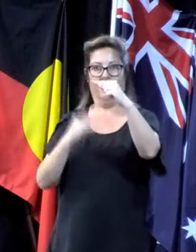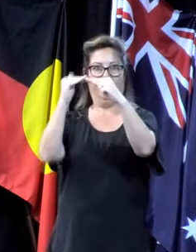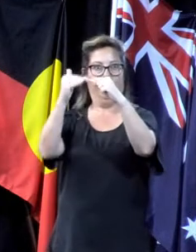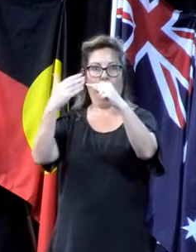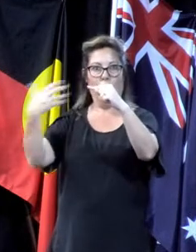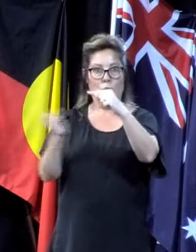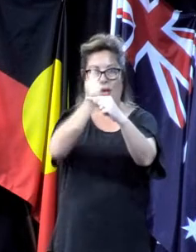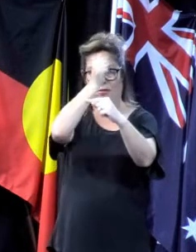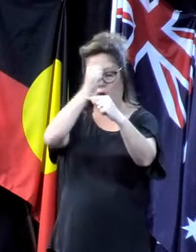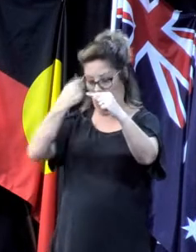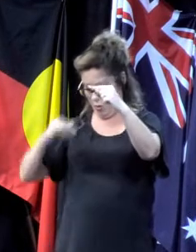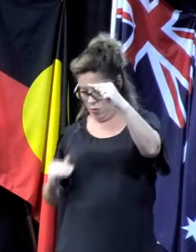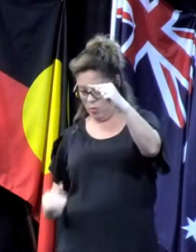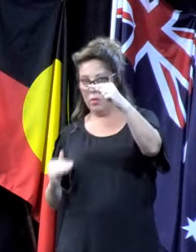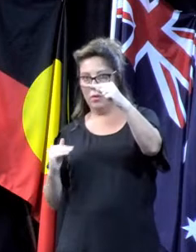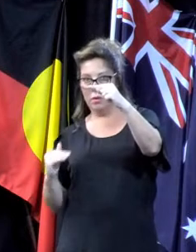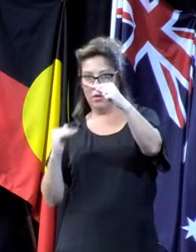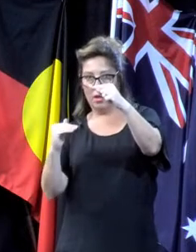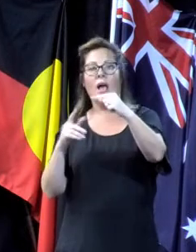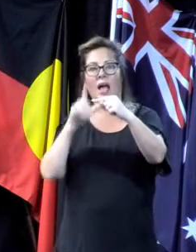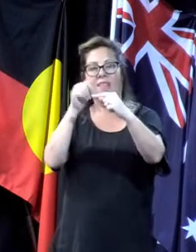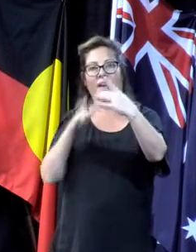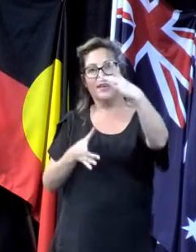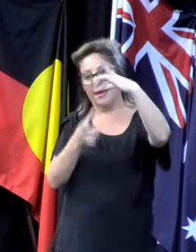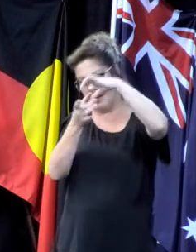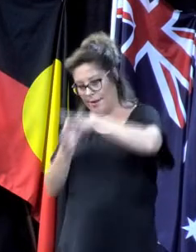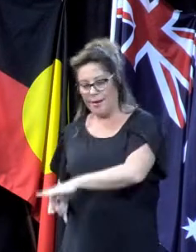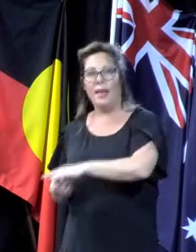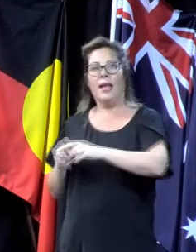throughout all of that learning with a modified assessment piece